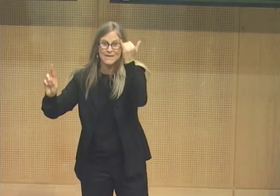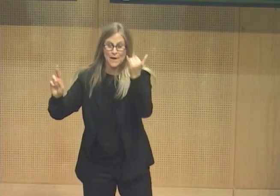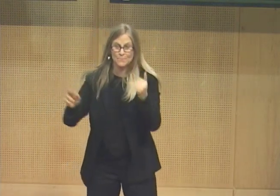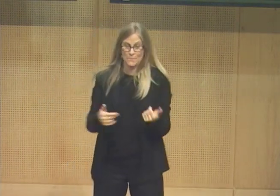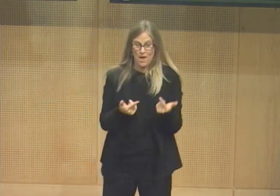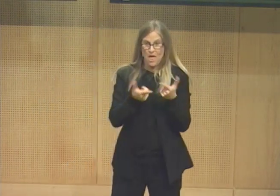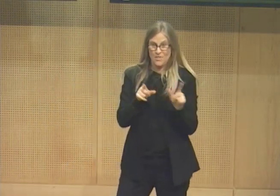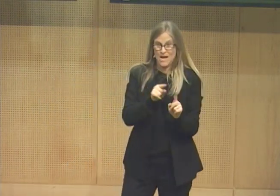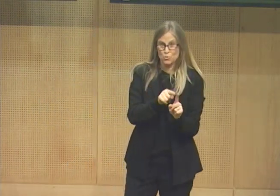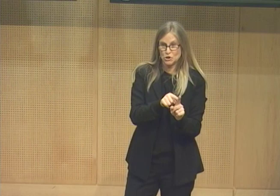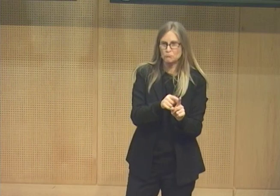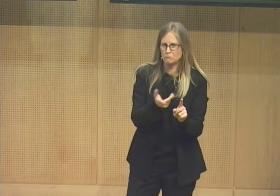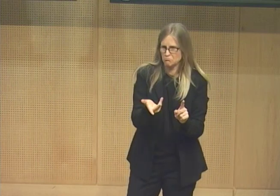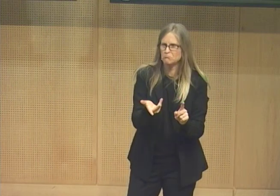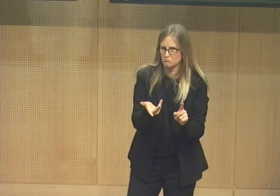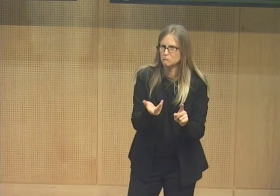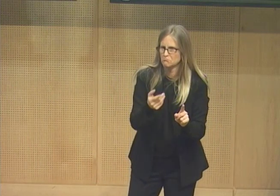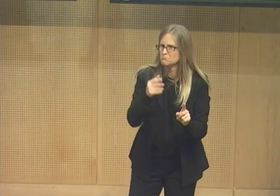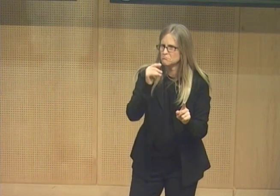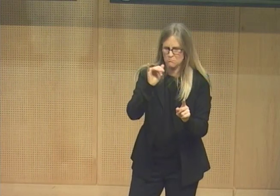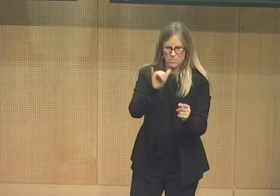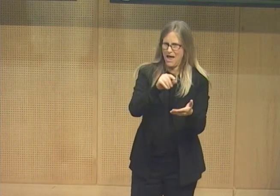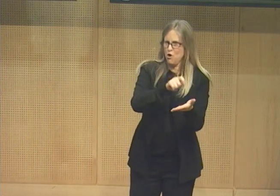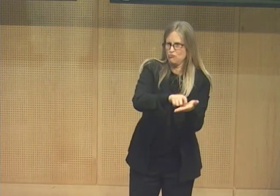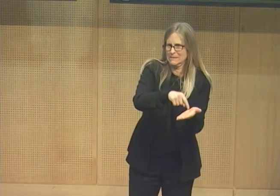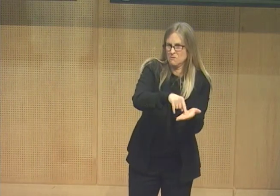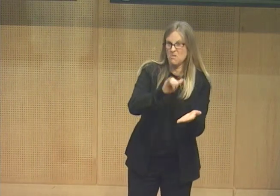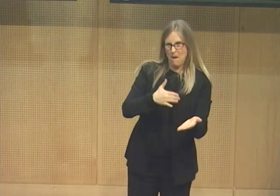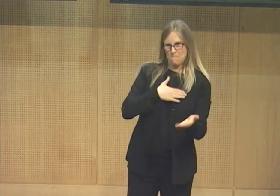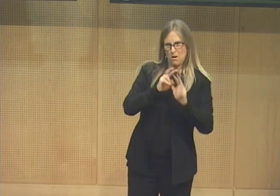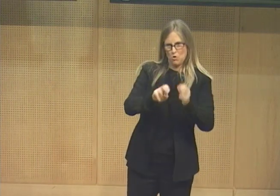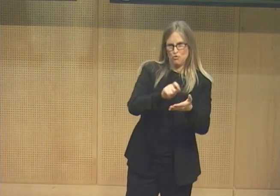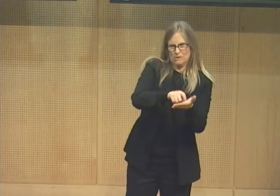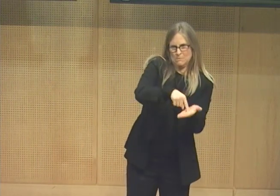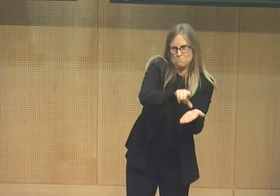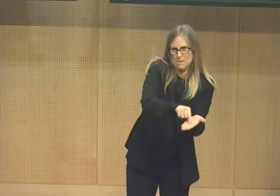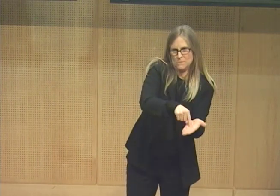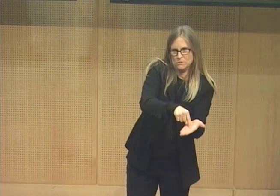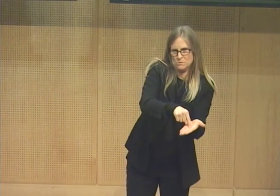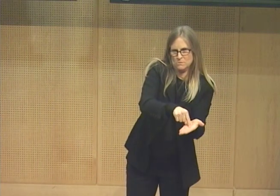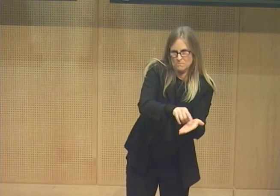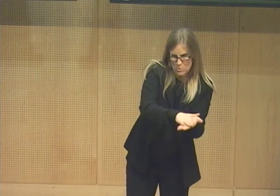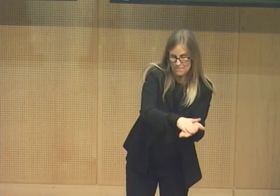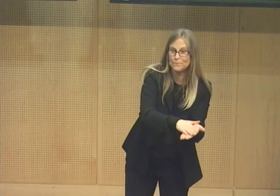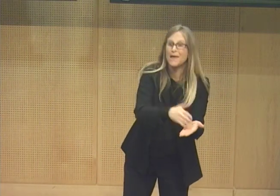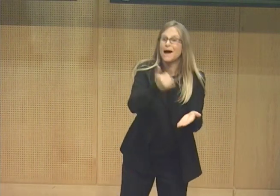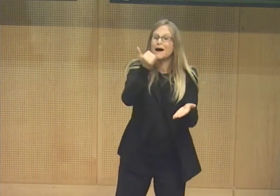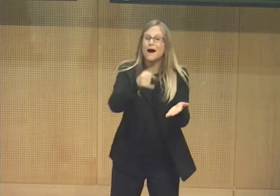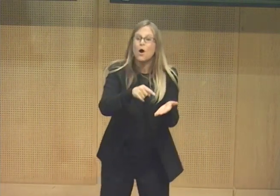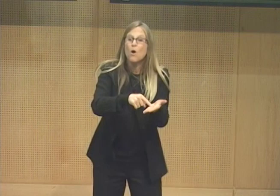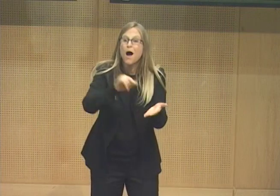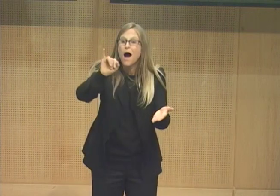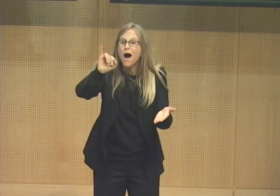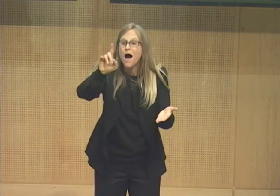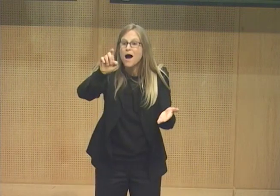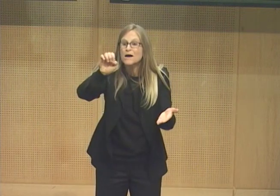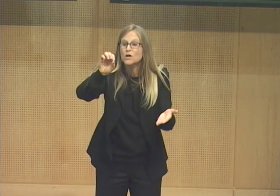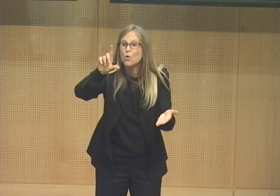Language itself, the written language-- I focused on published newspaper articles--